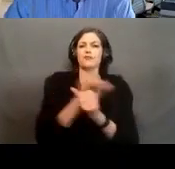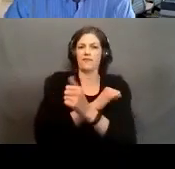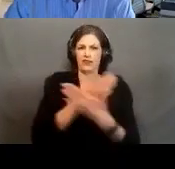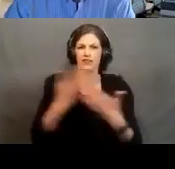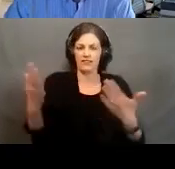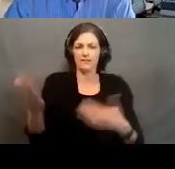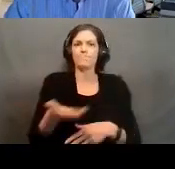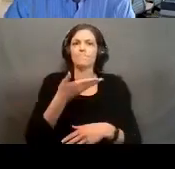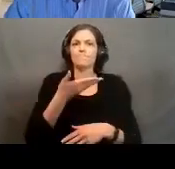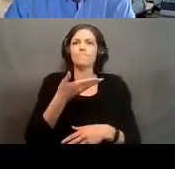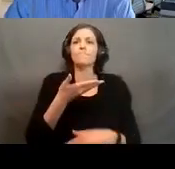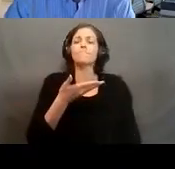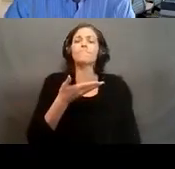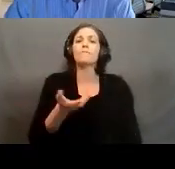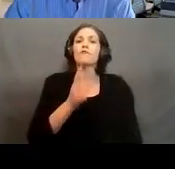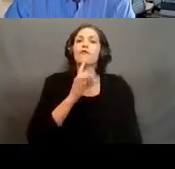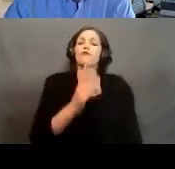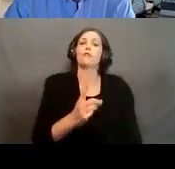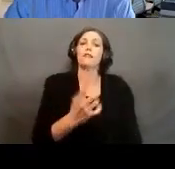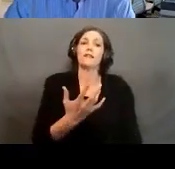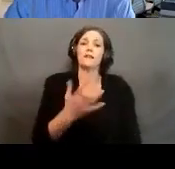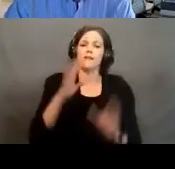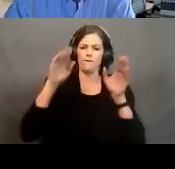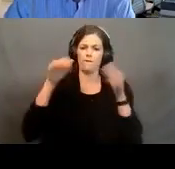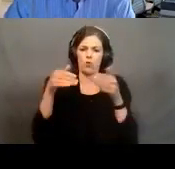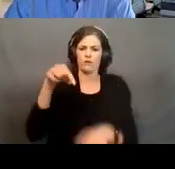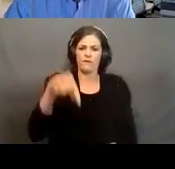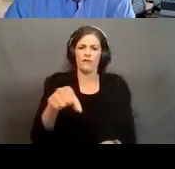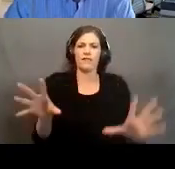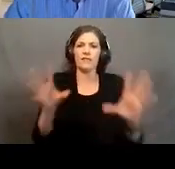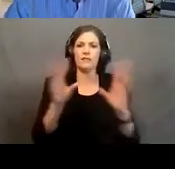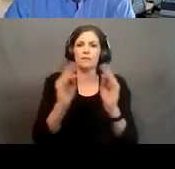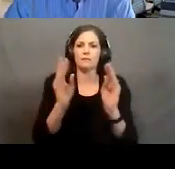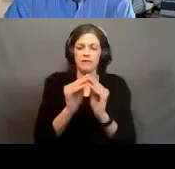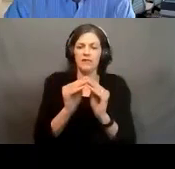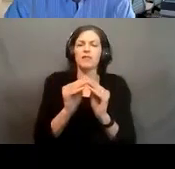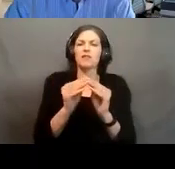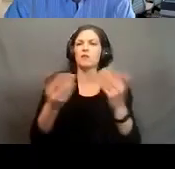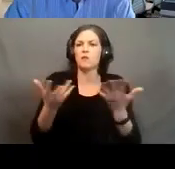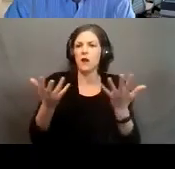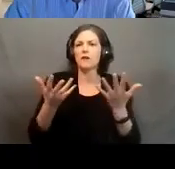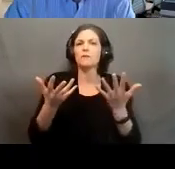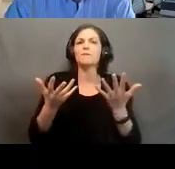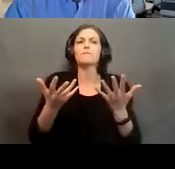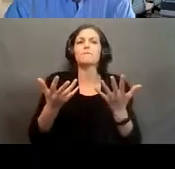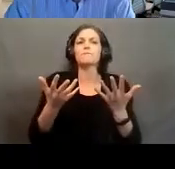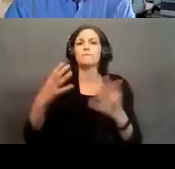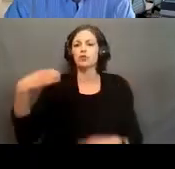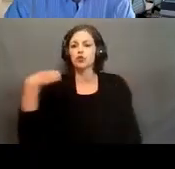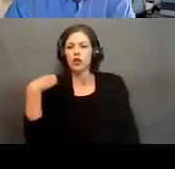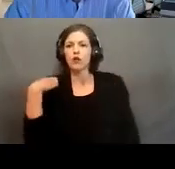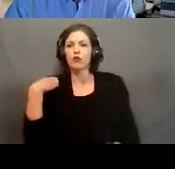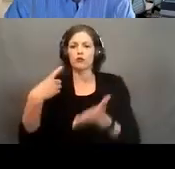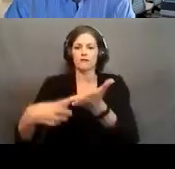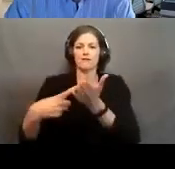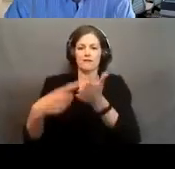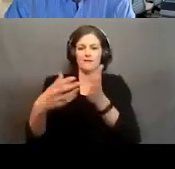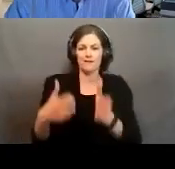that the heart of this meeting is focusing on 12:12:19 chair, discussant and presenter roles. We